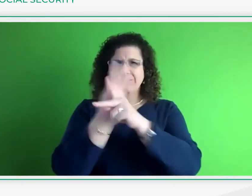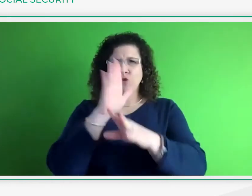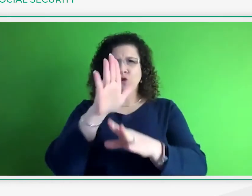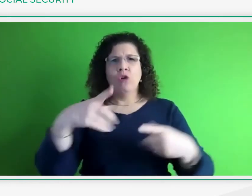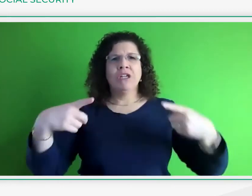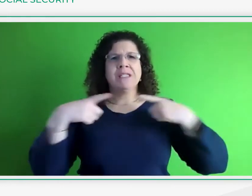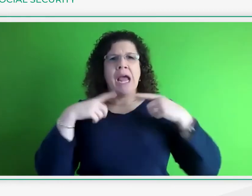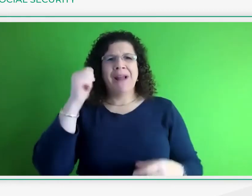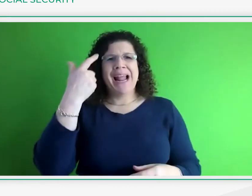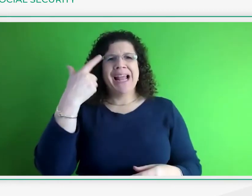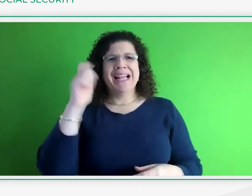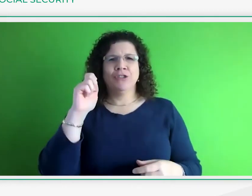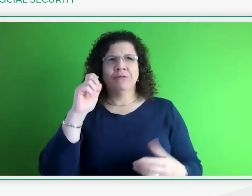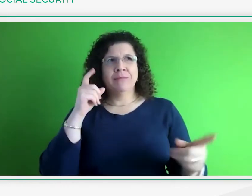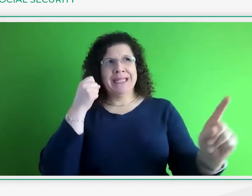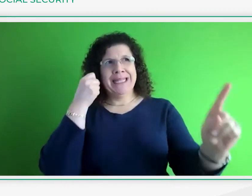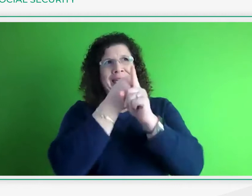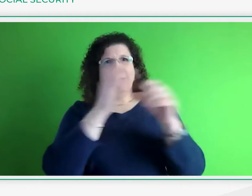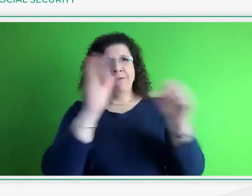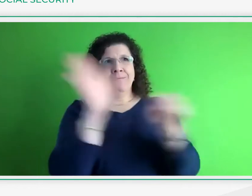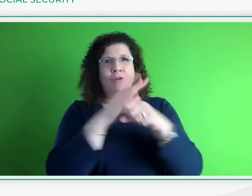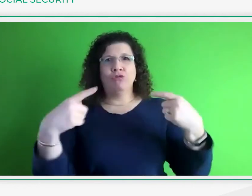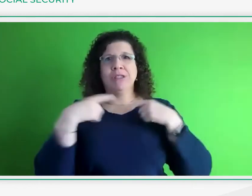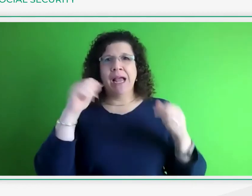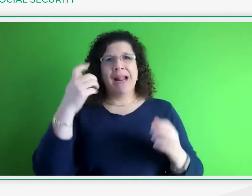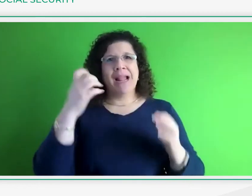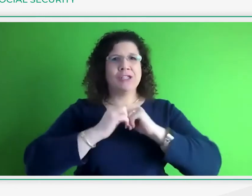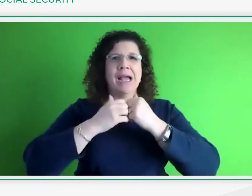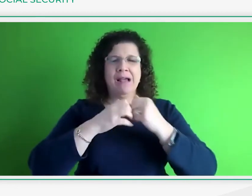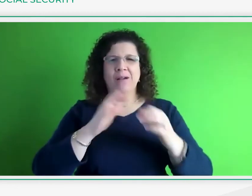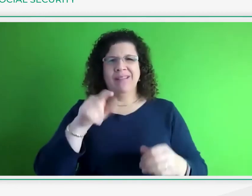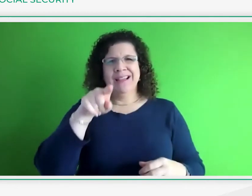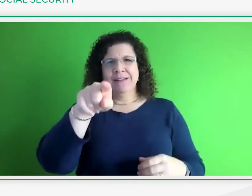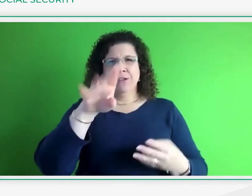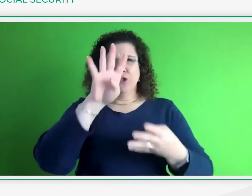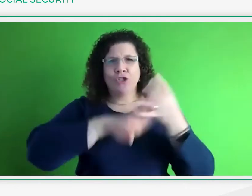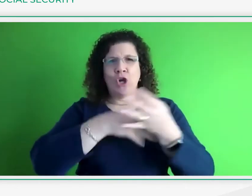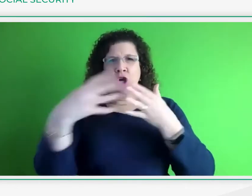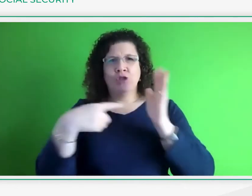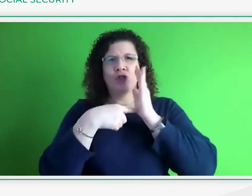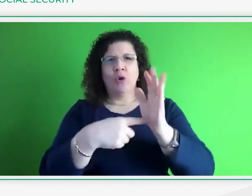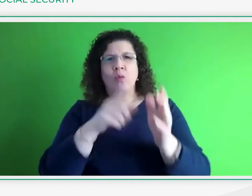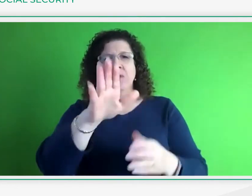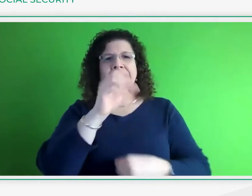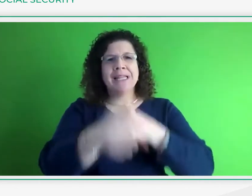So, calculating your retirement age and how that impacts you: there is a chart here that